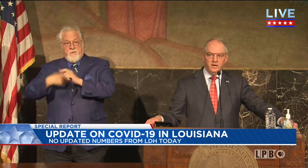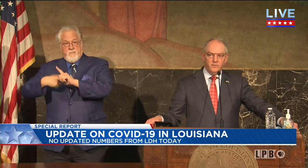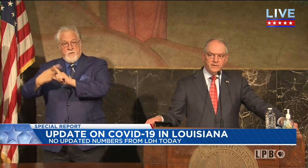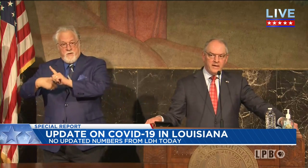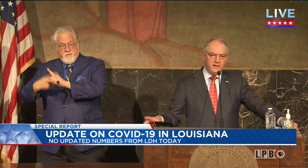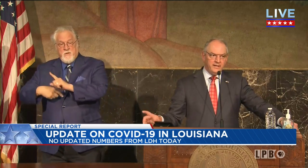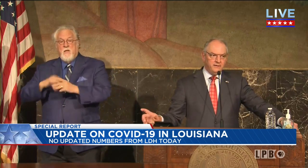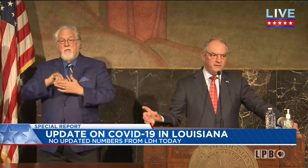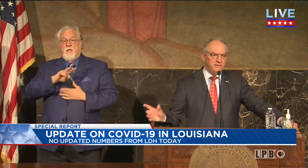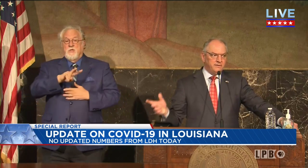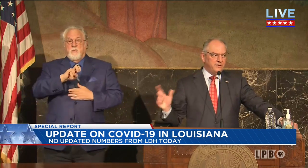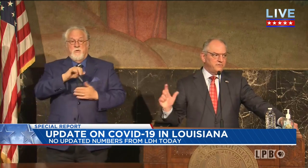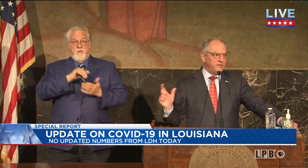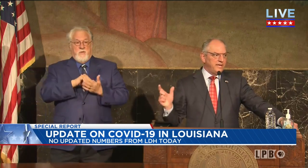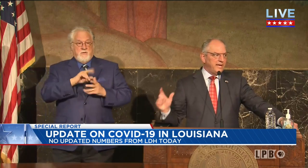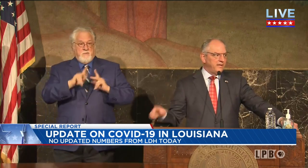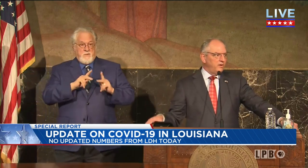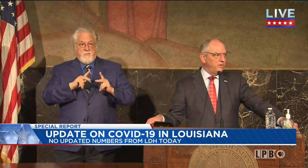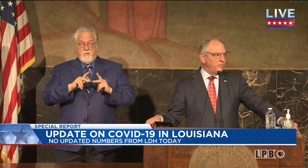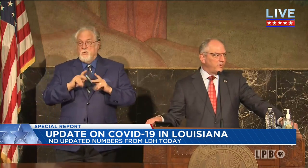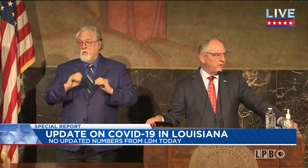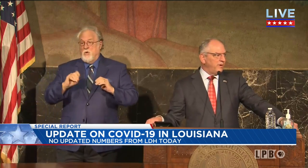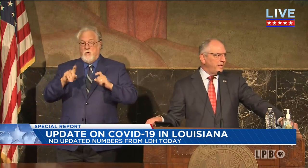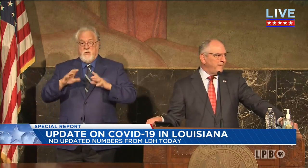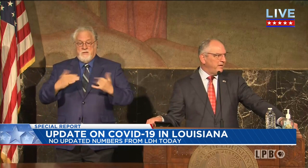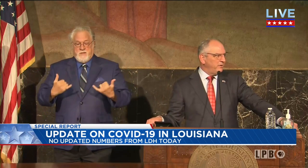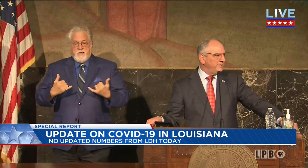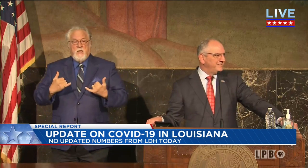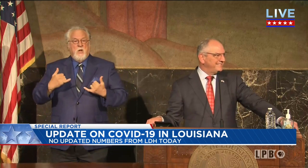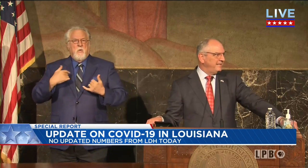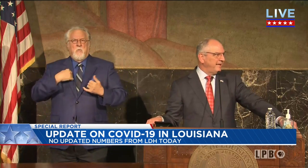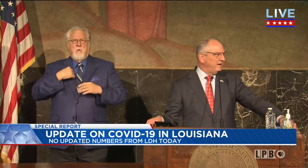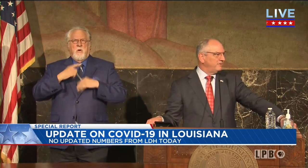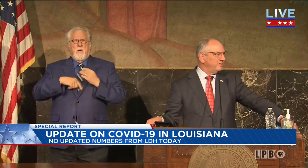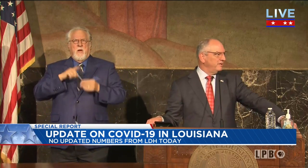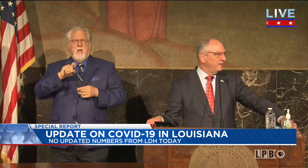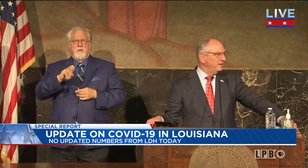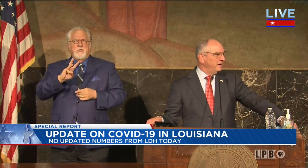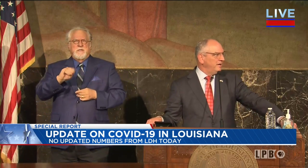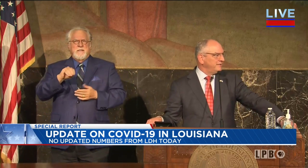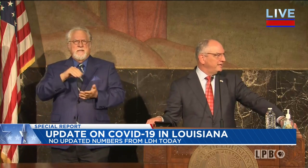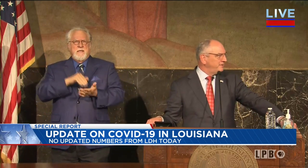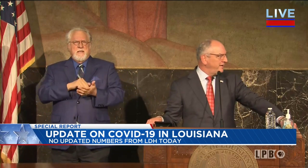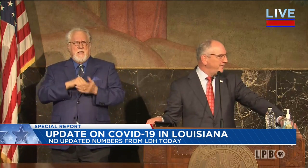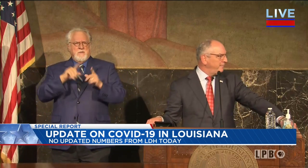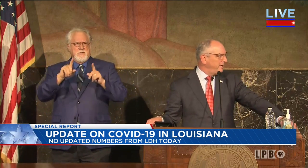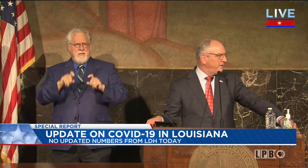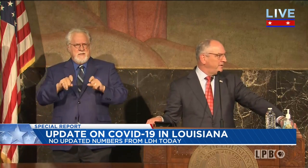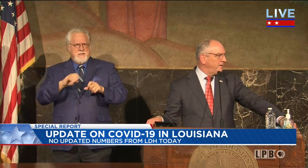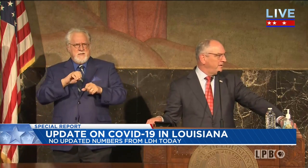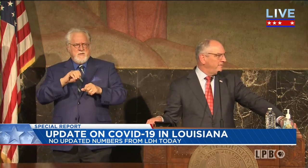AS YOU KNOW WE HAVE A GOAL TO TEST 4.3% OF OUR POPULATION EACH